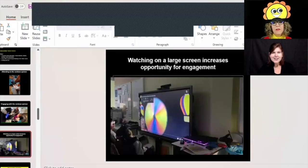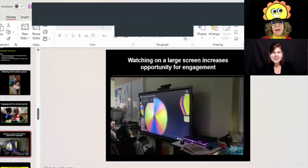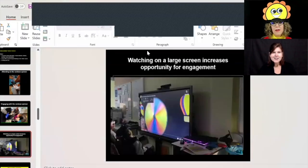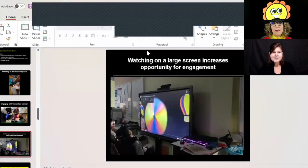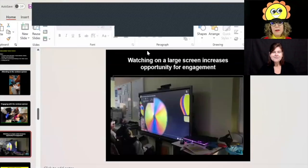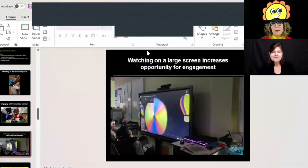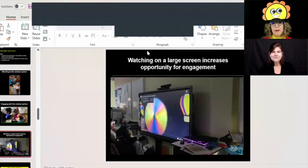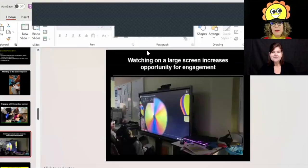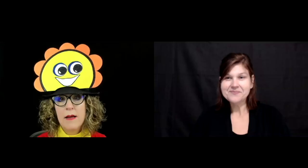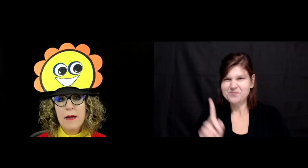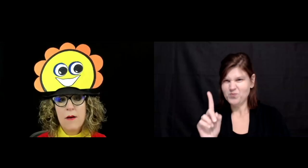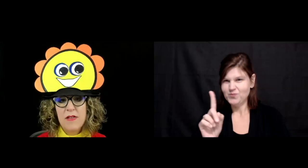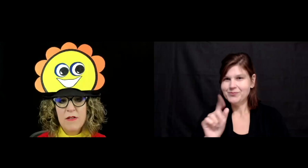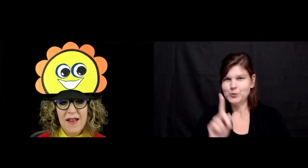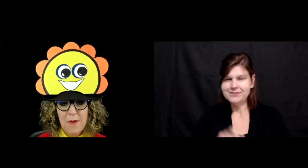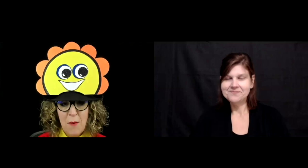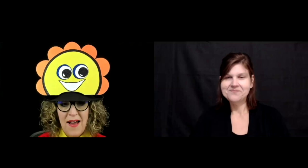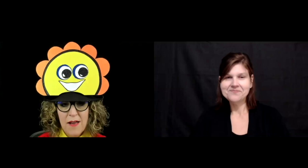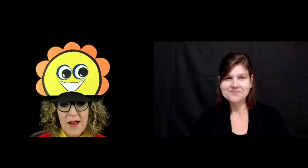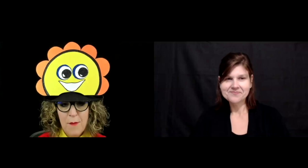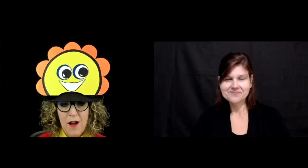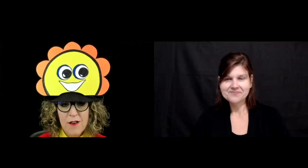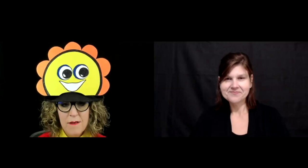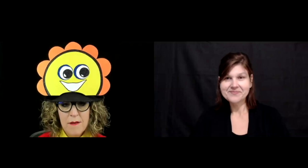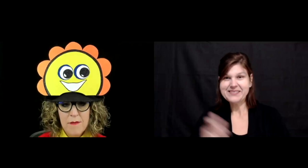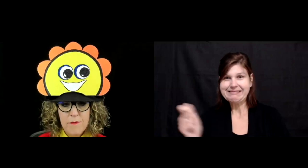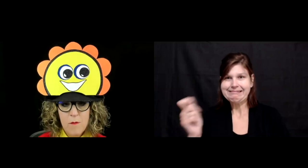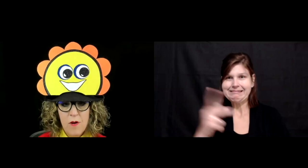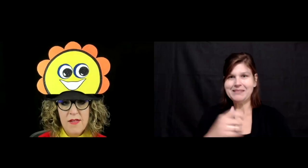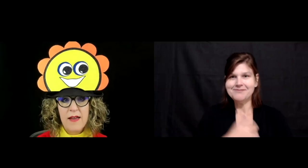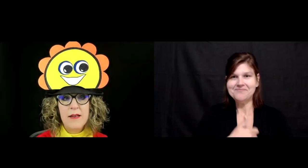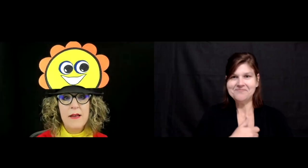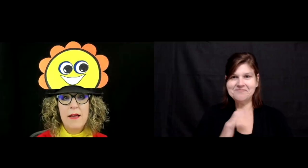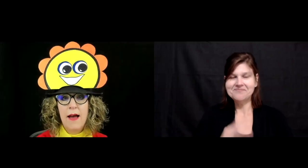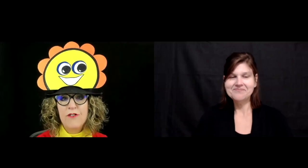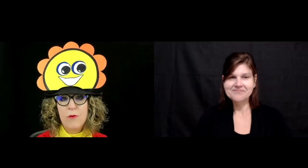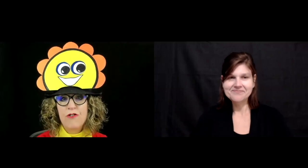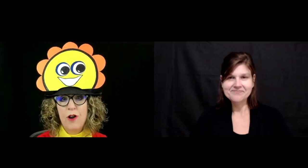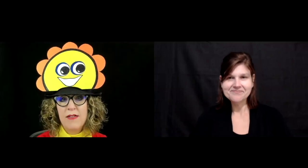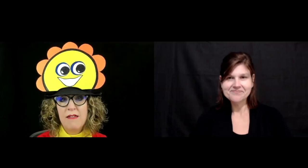Just a second. Wait a minute, lemme go back. Beg your pardon. One second. I just want to show you.